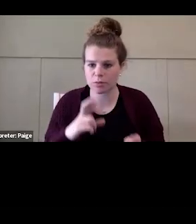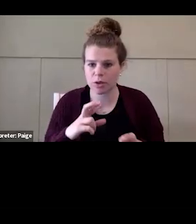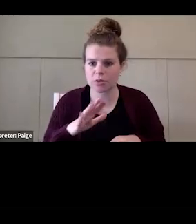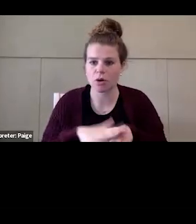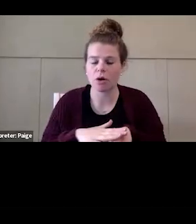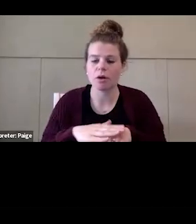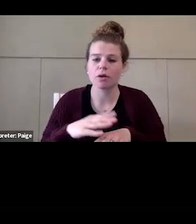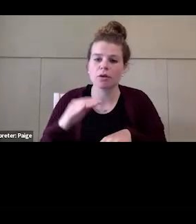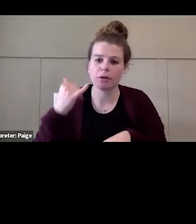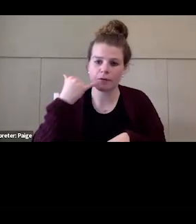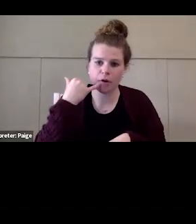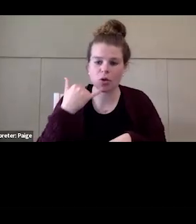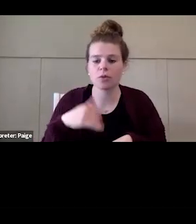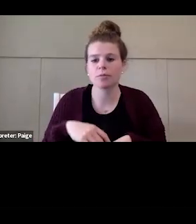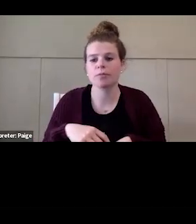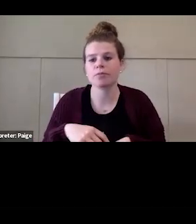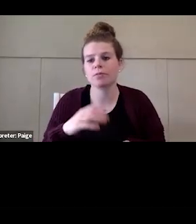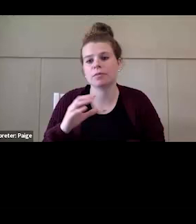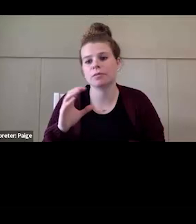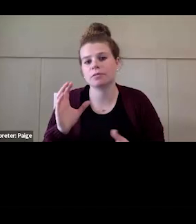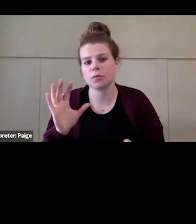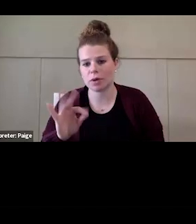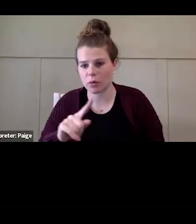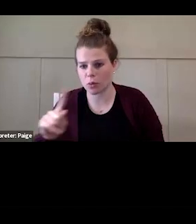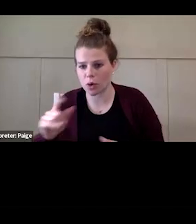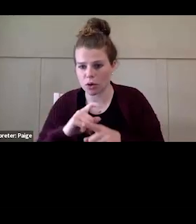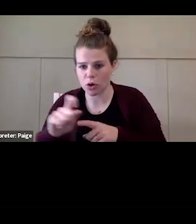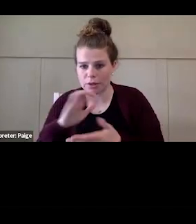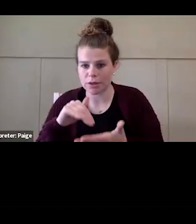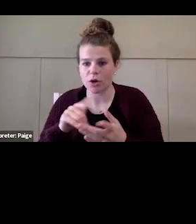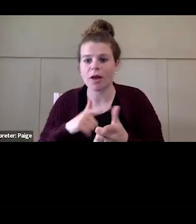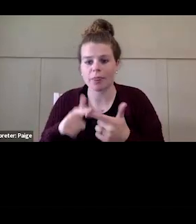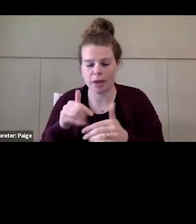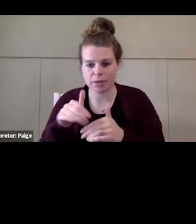out of the 911 Call Center and to then be able to dispatch the responders